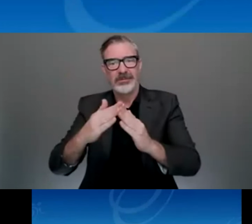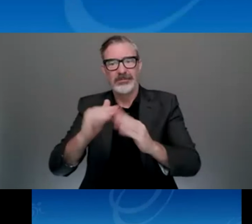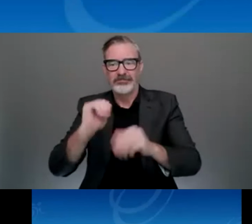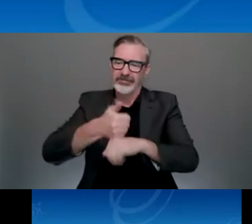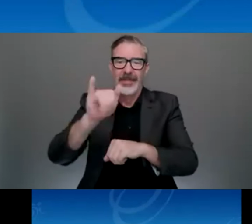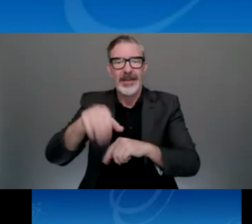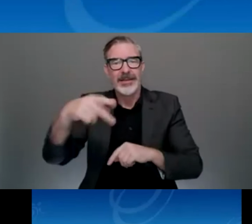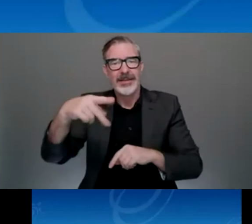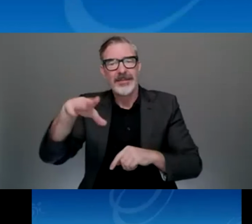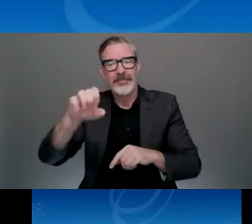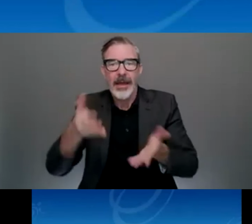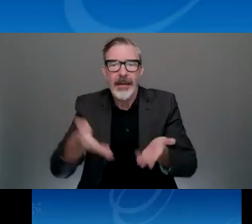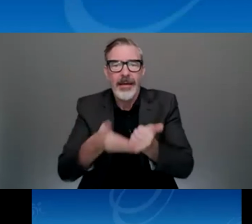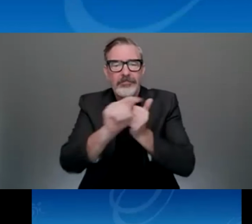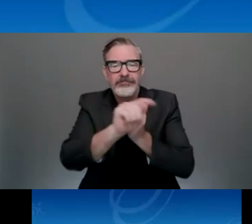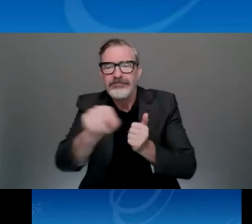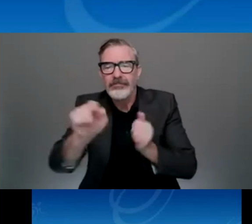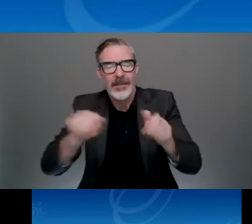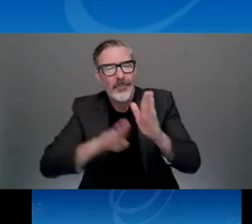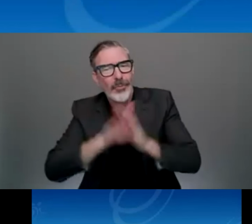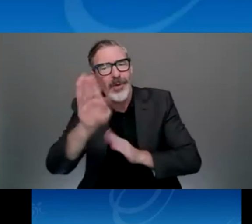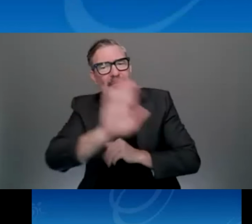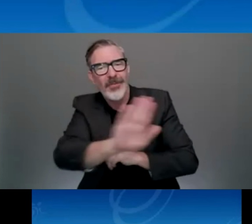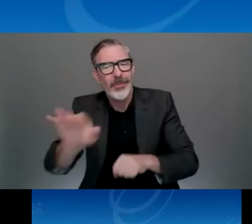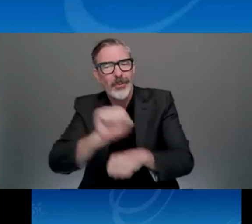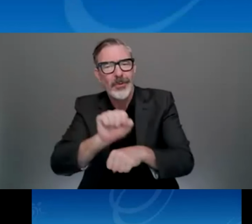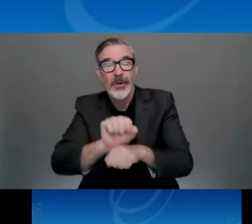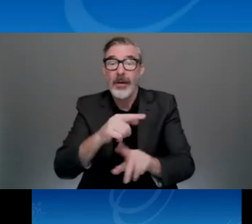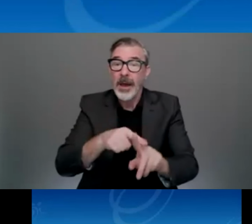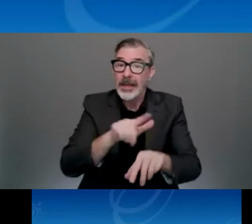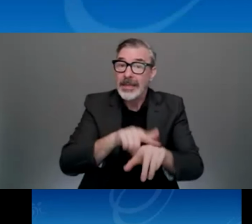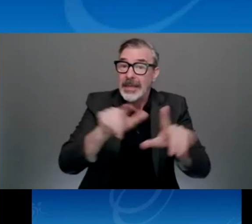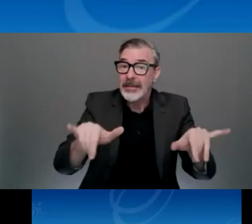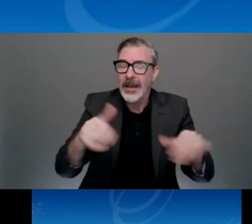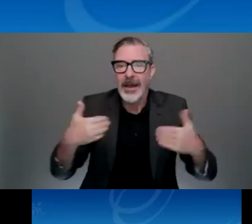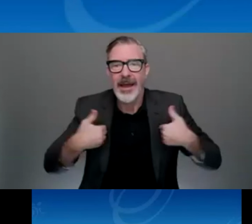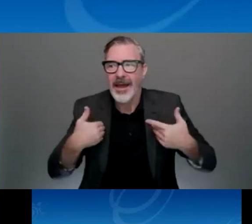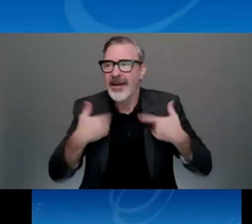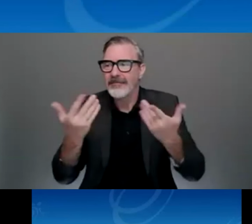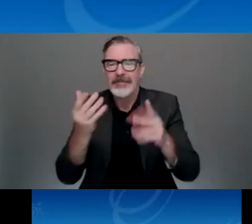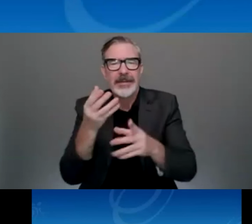in the organization, but also need their own space to be able to have conversations and share what they're going through.